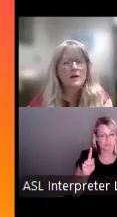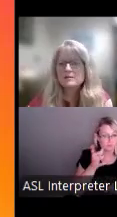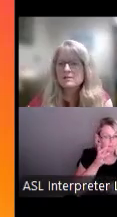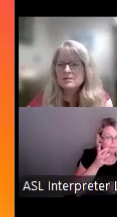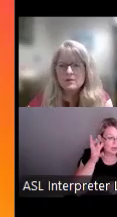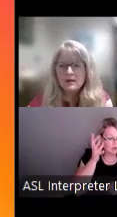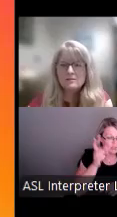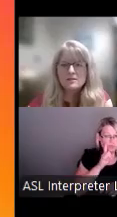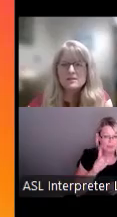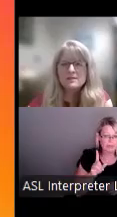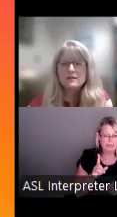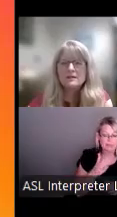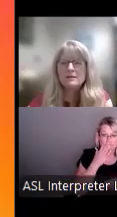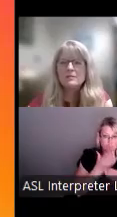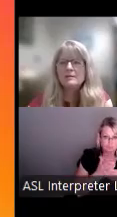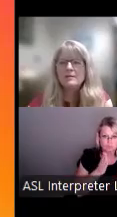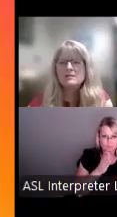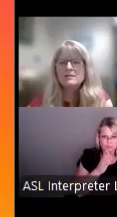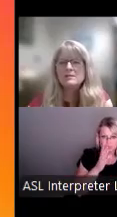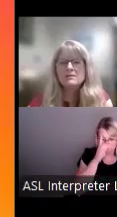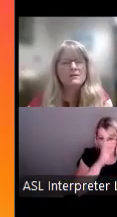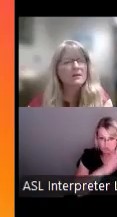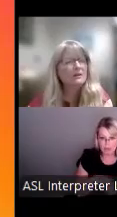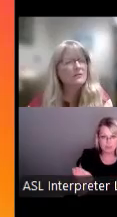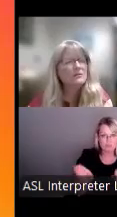practical strategies they can implement into their daily